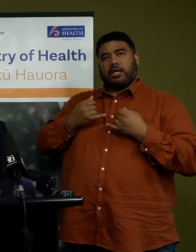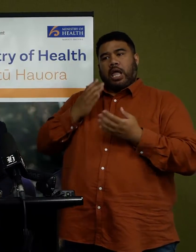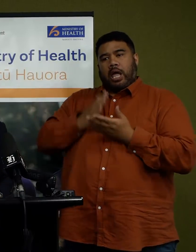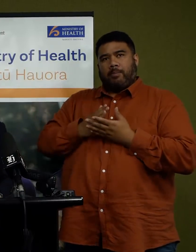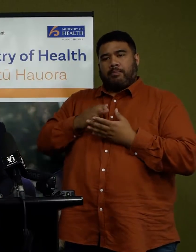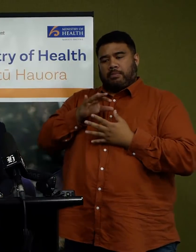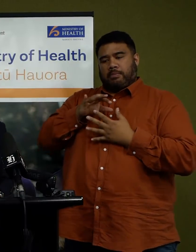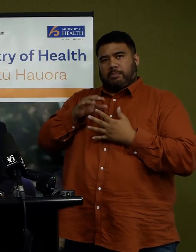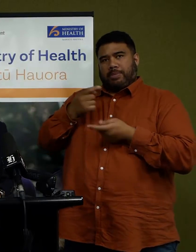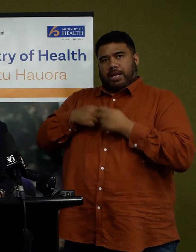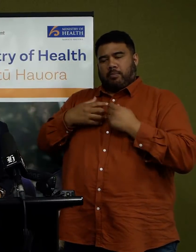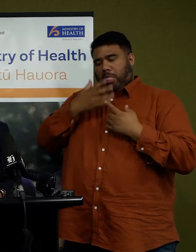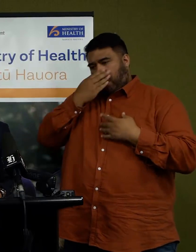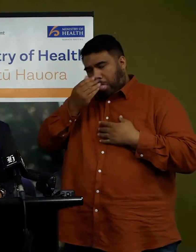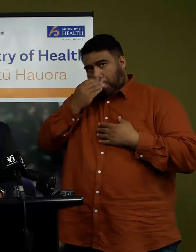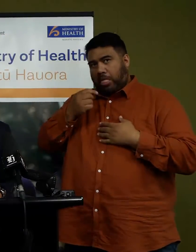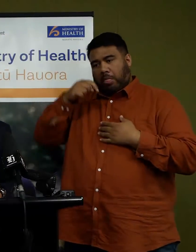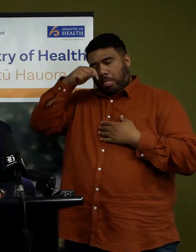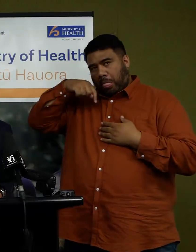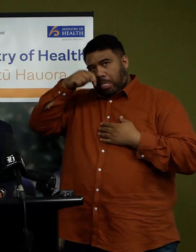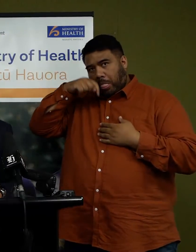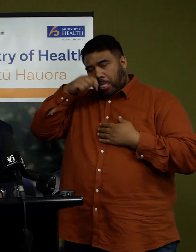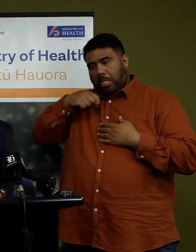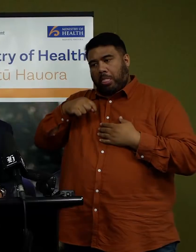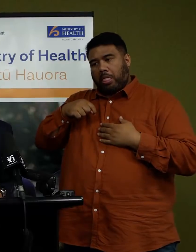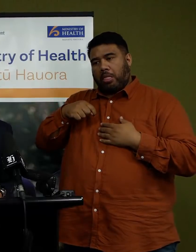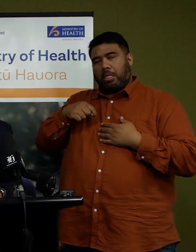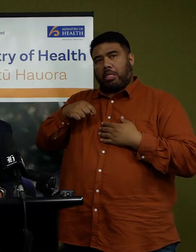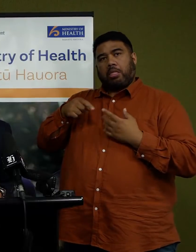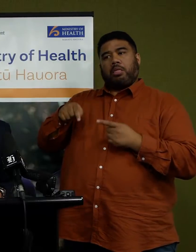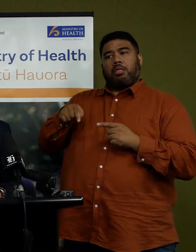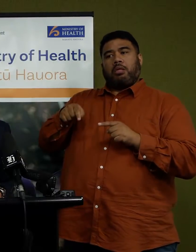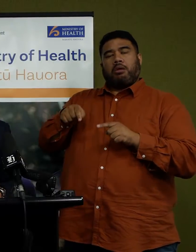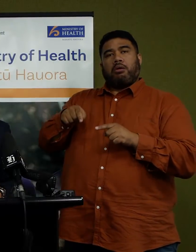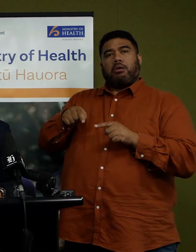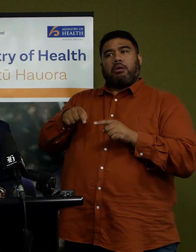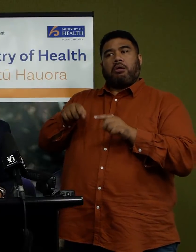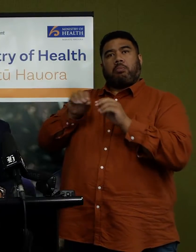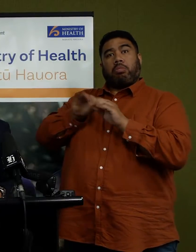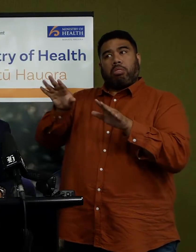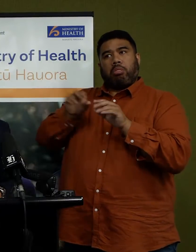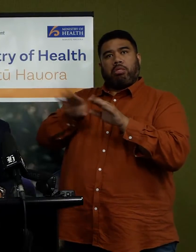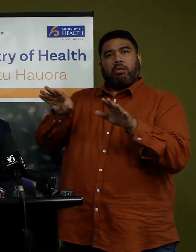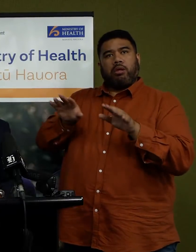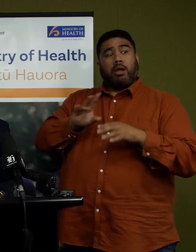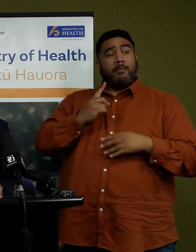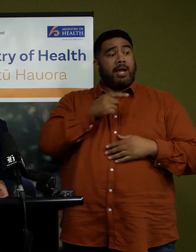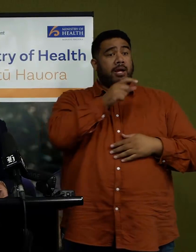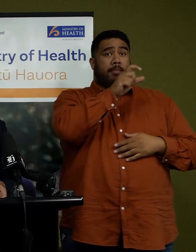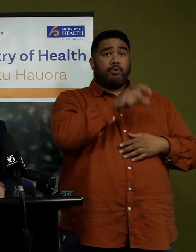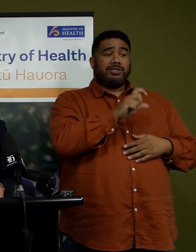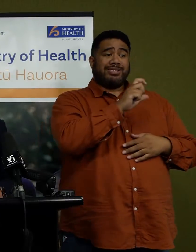which does not appear to be the case for COVID-19. And that's very pertinent to this particular situation.